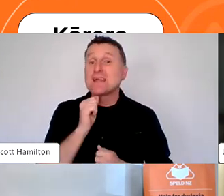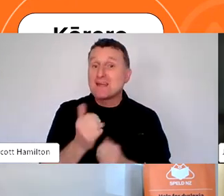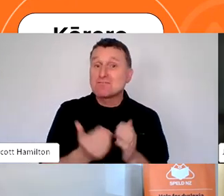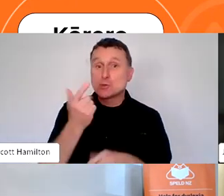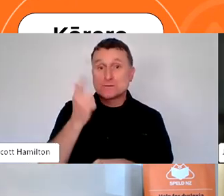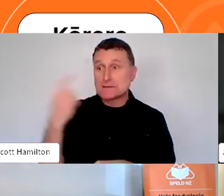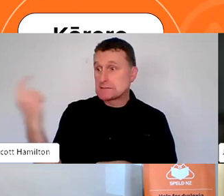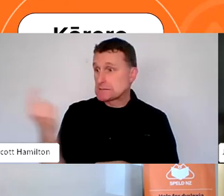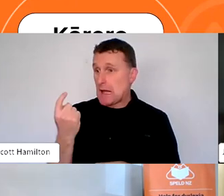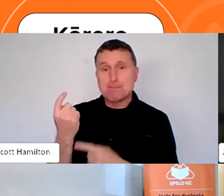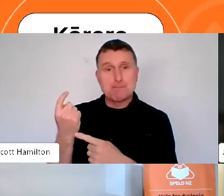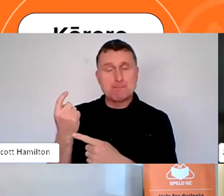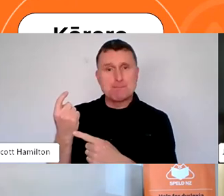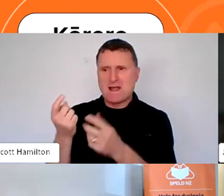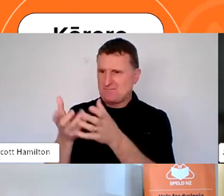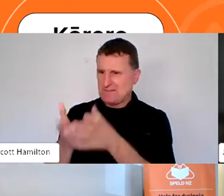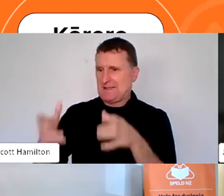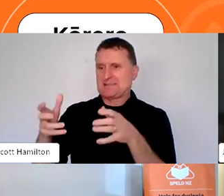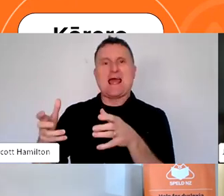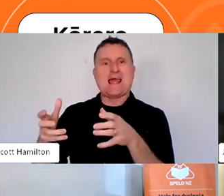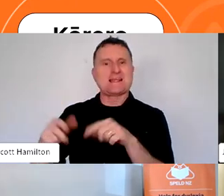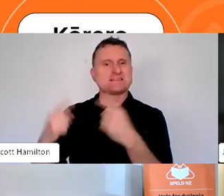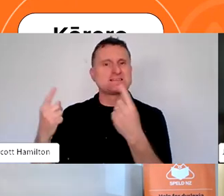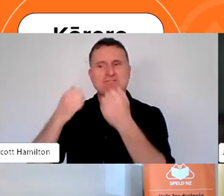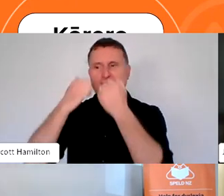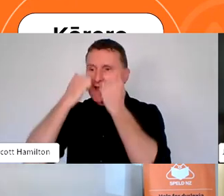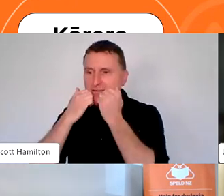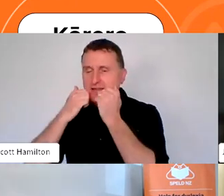with a kete of effective, evidence-based strategies that are going to meet